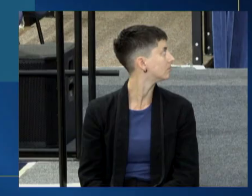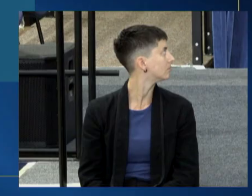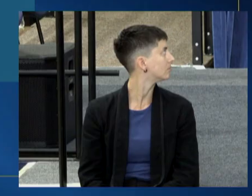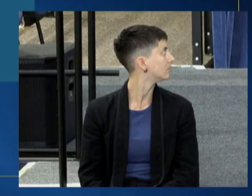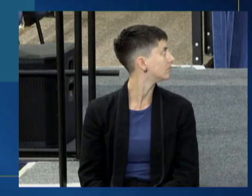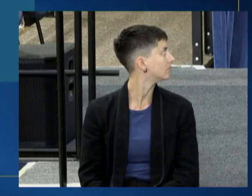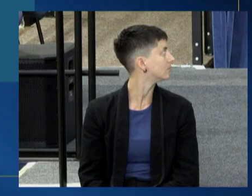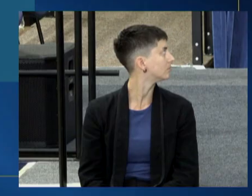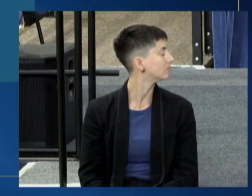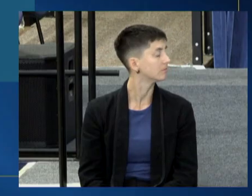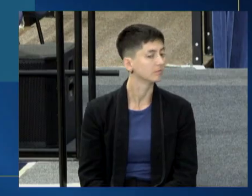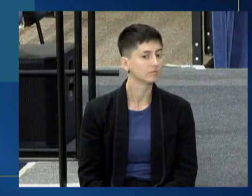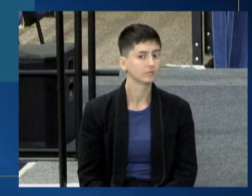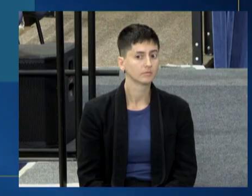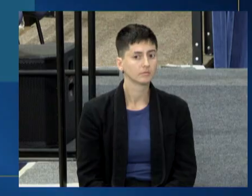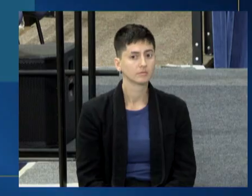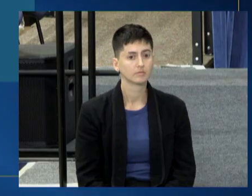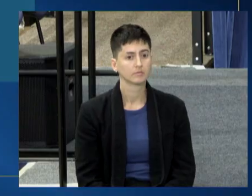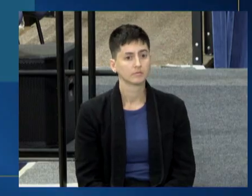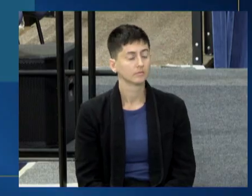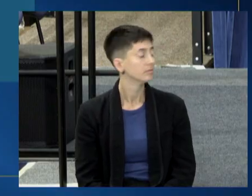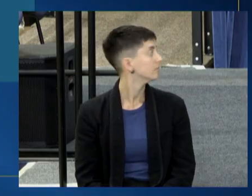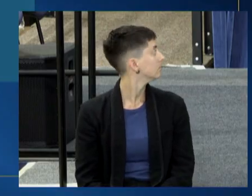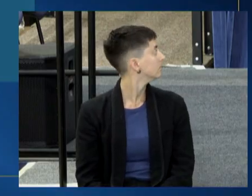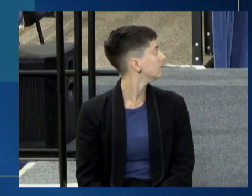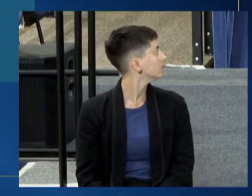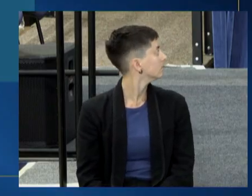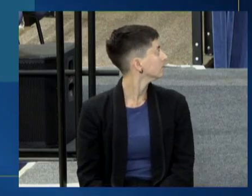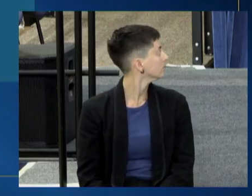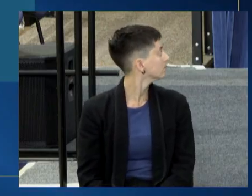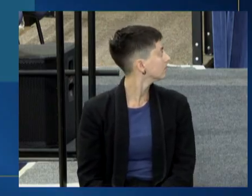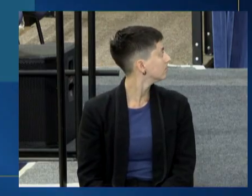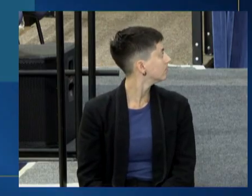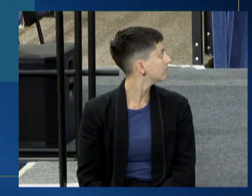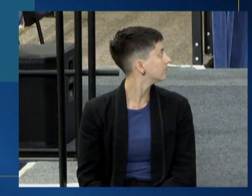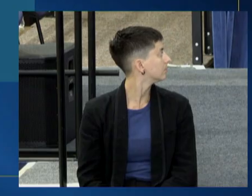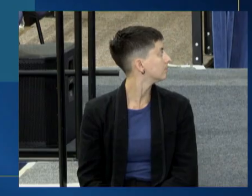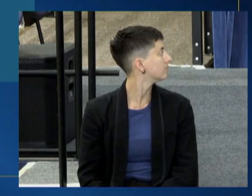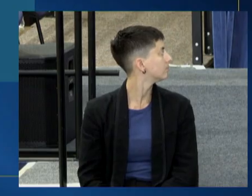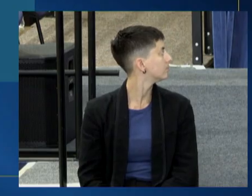And we must work toward a future where data tools like AI are leveraged to their